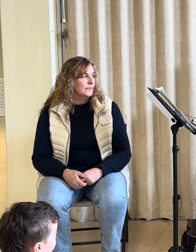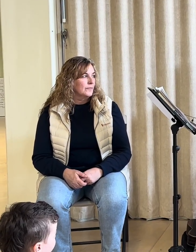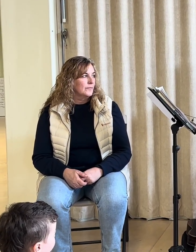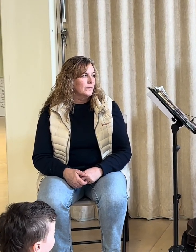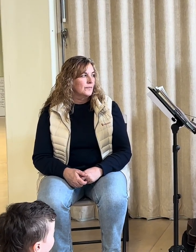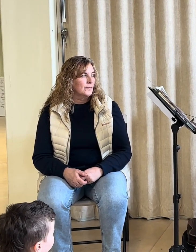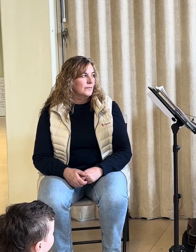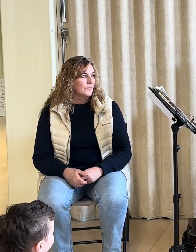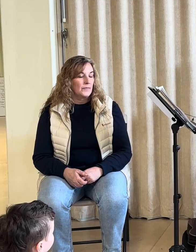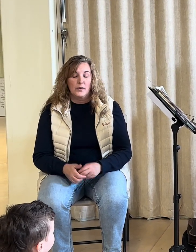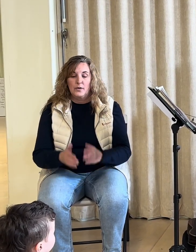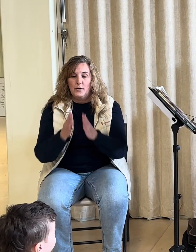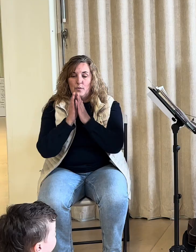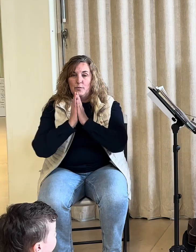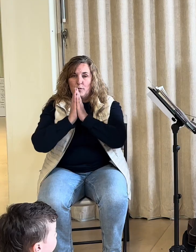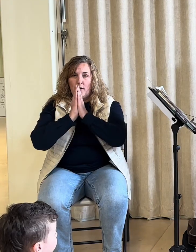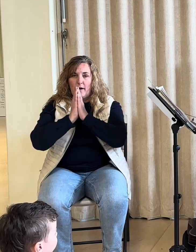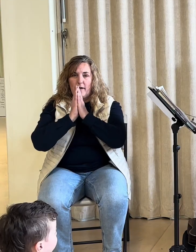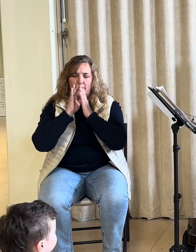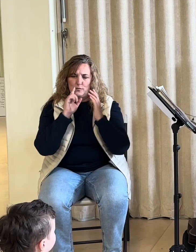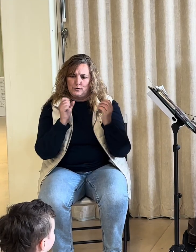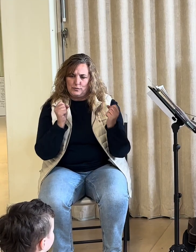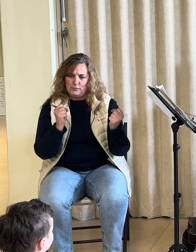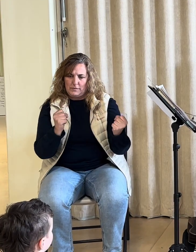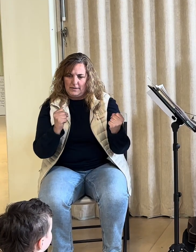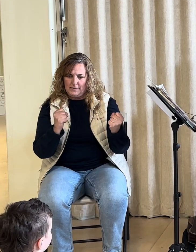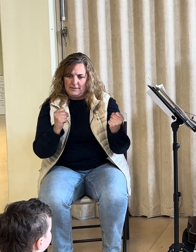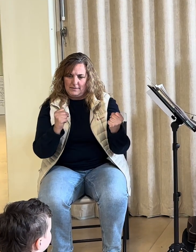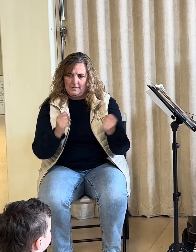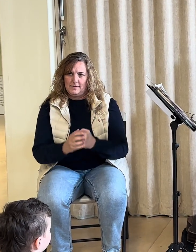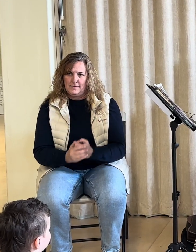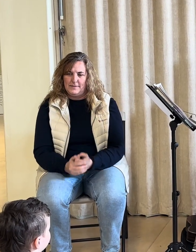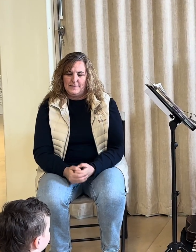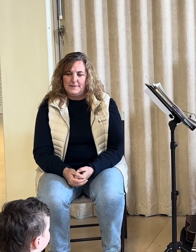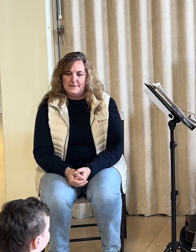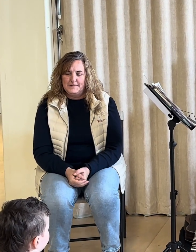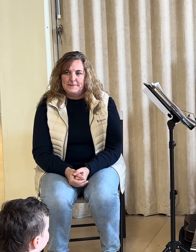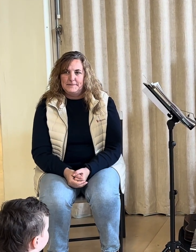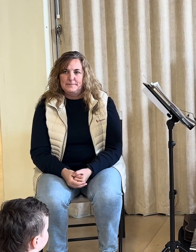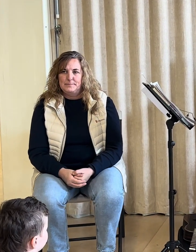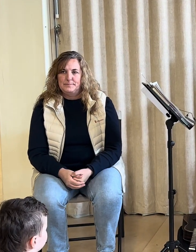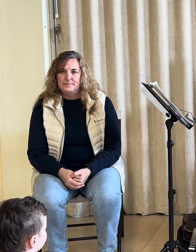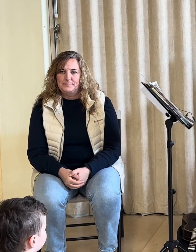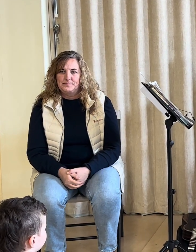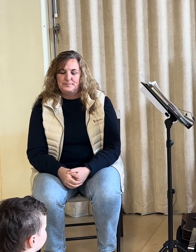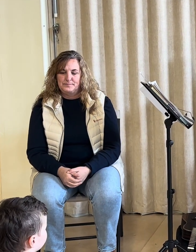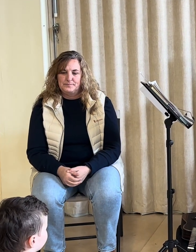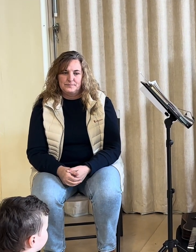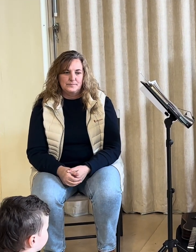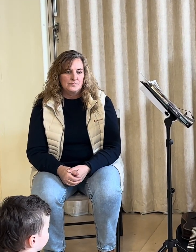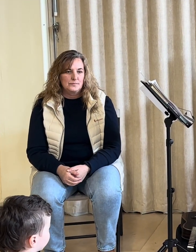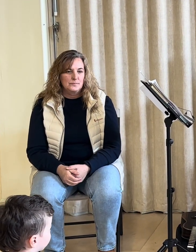We pray for strength.